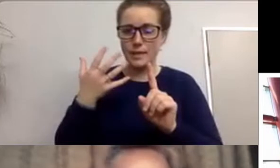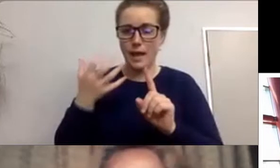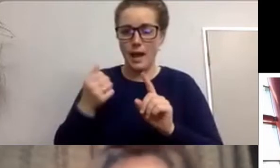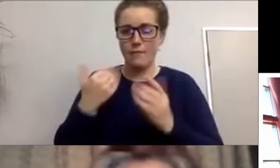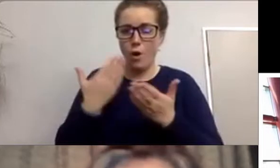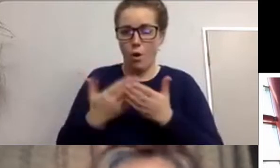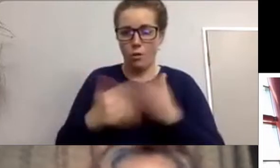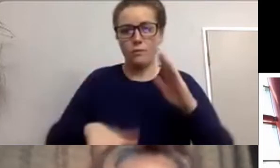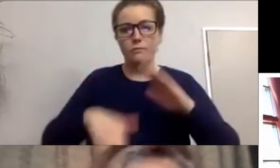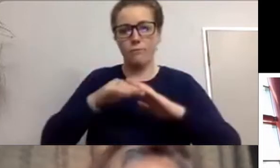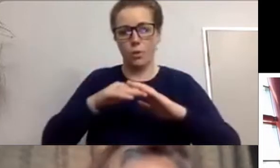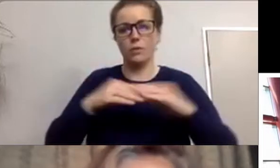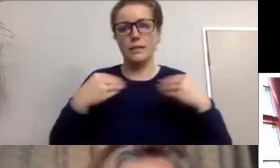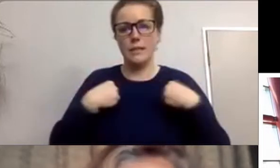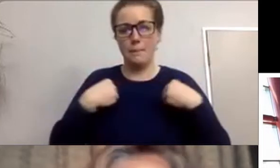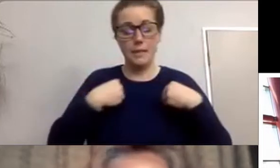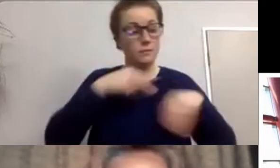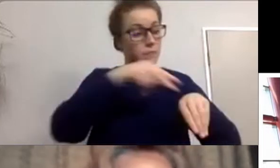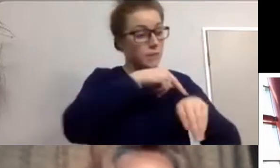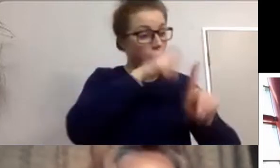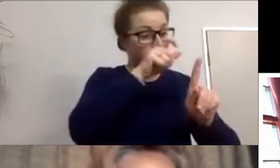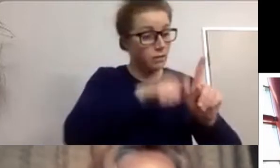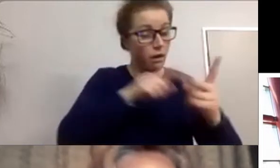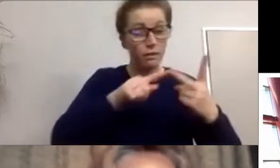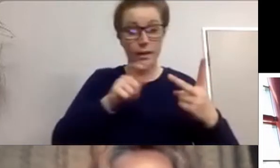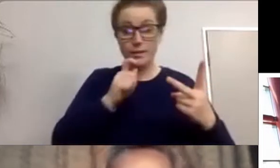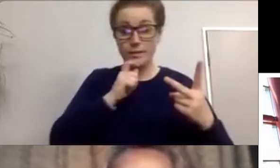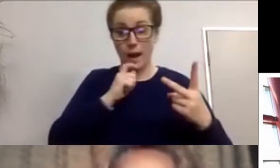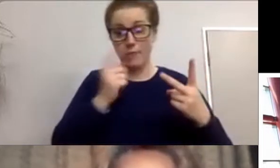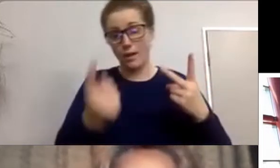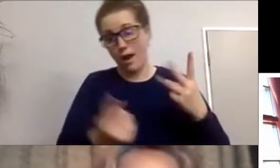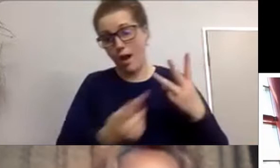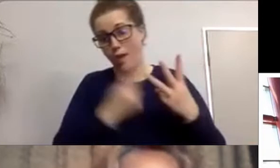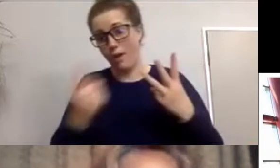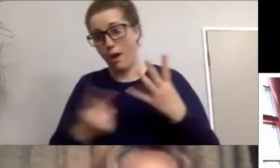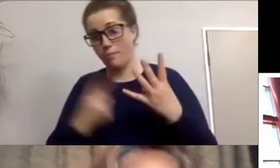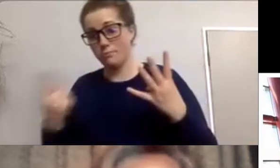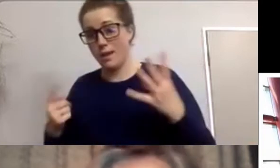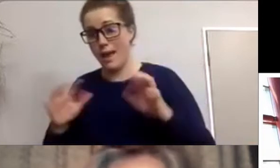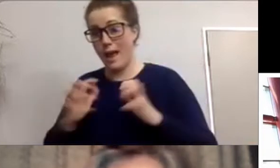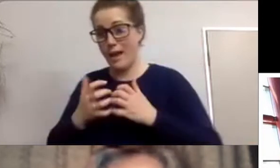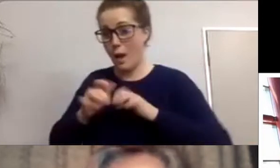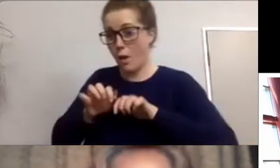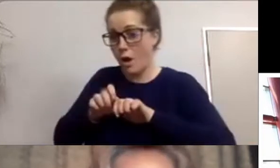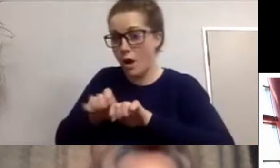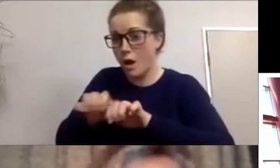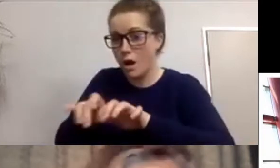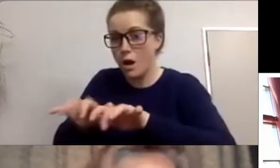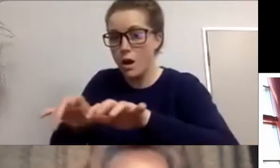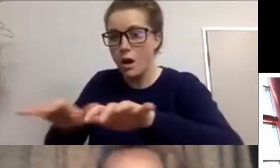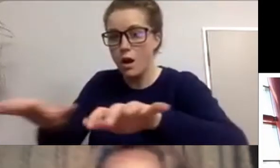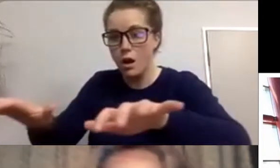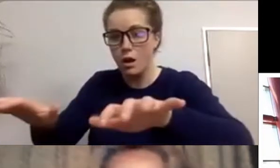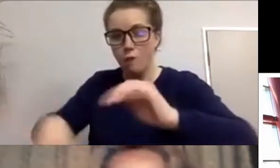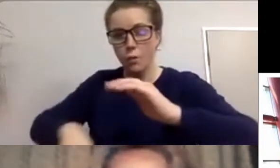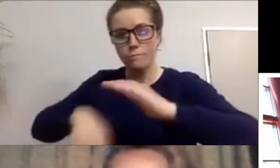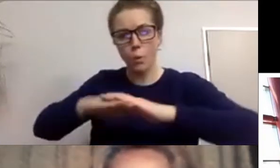company, the dancers, the staff and the knock-on effect it had overall on